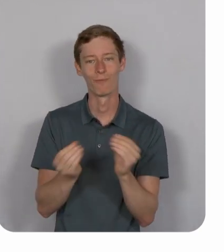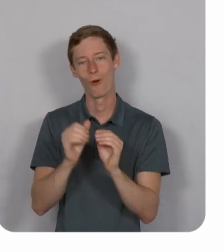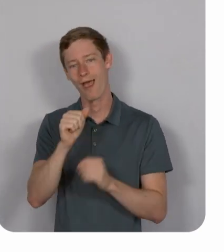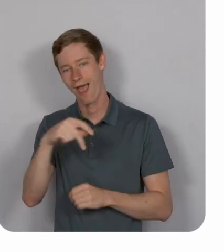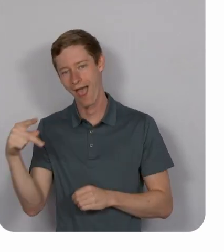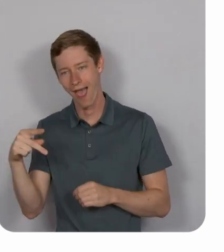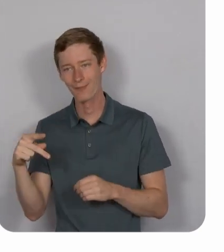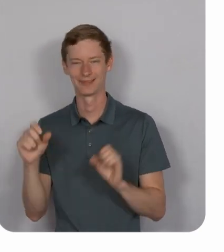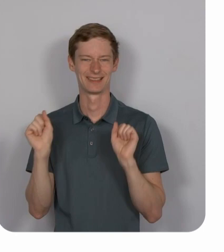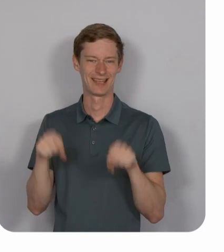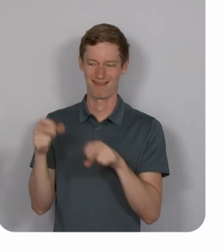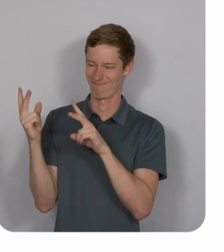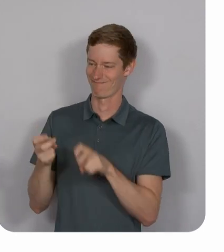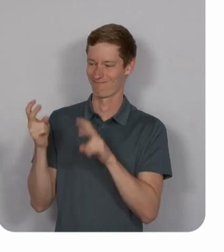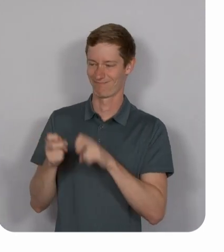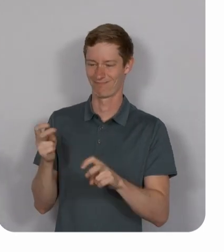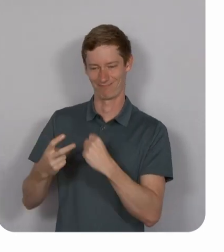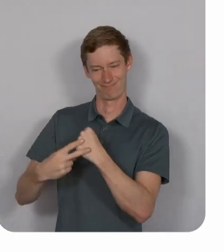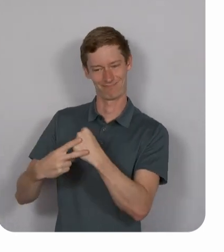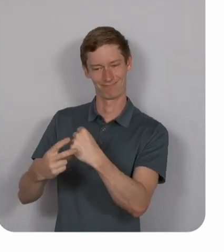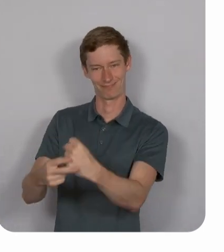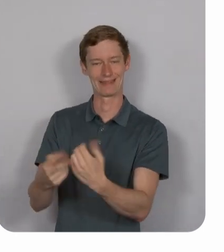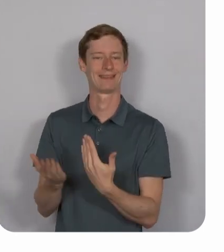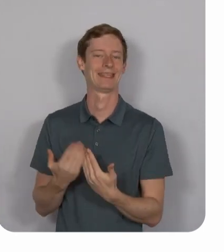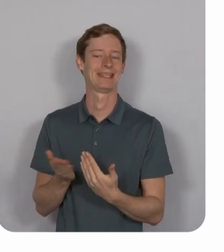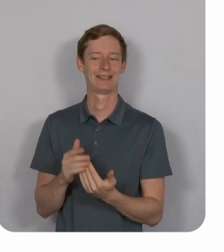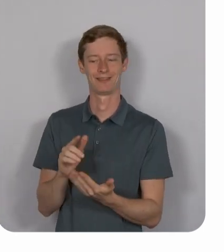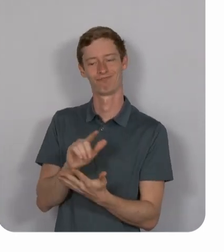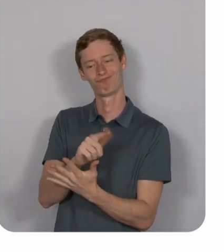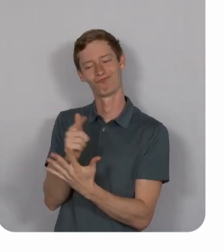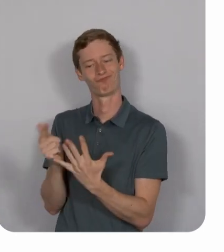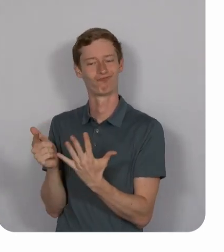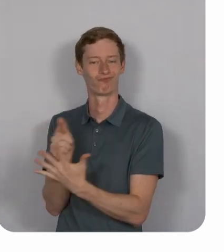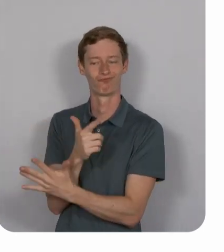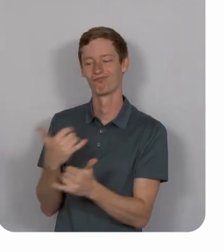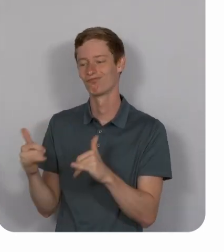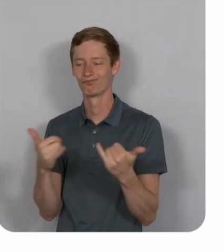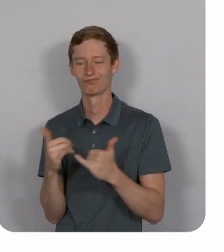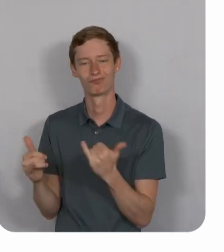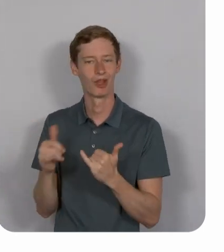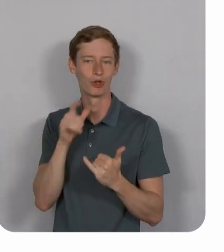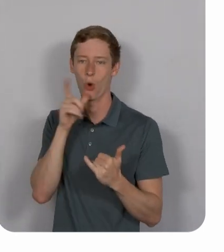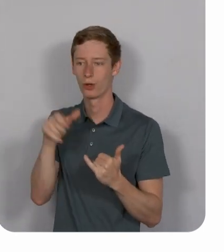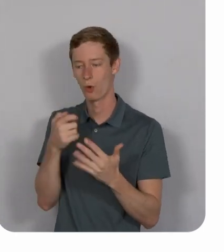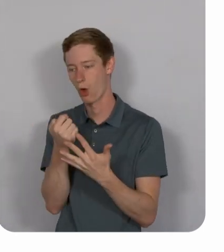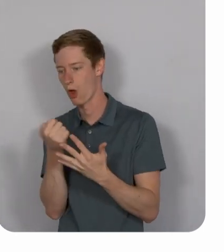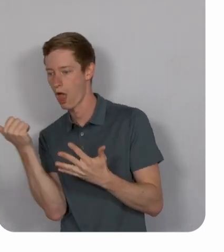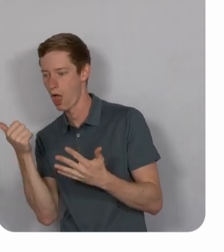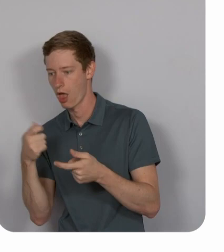making it easy to switch between them without having to uninstall one in order to have enough room to install and play another.